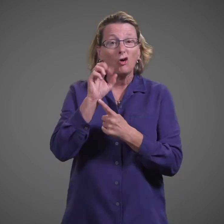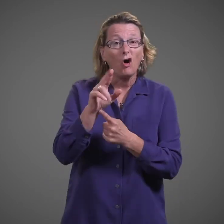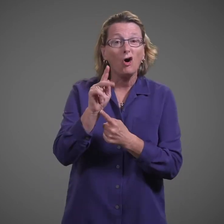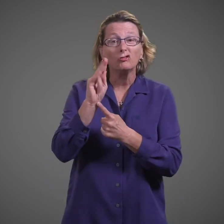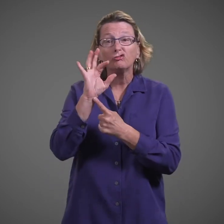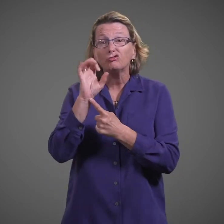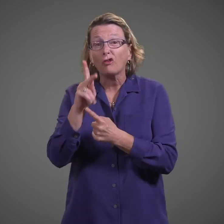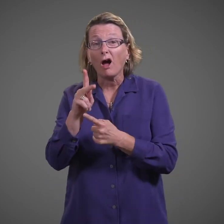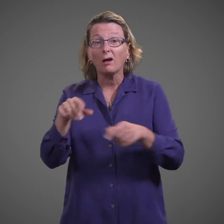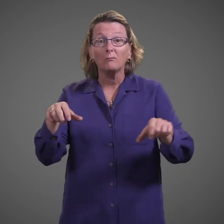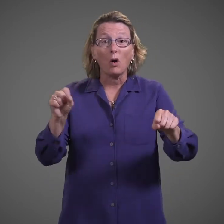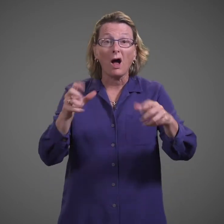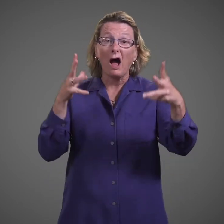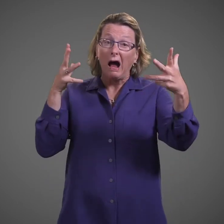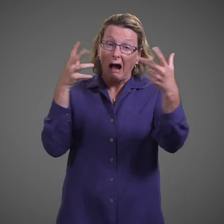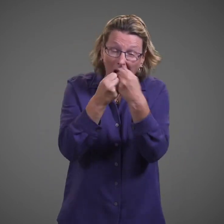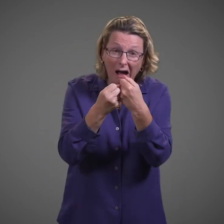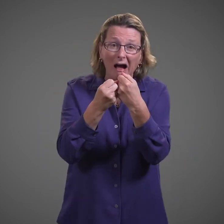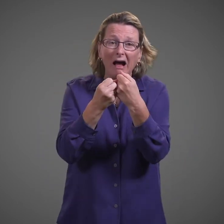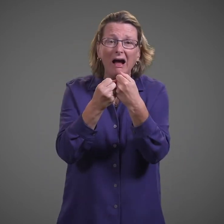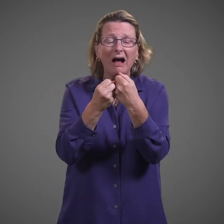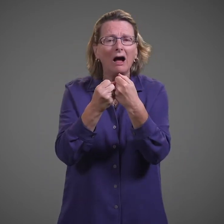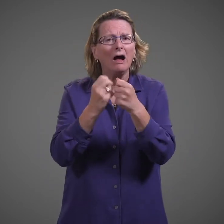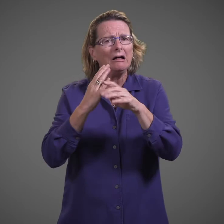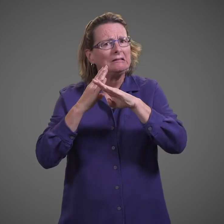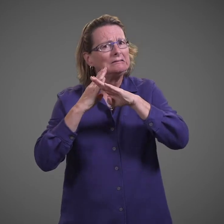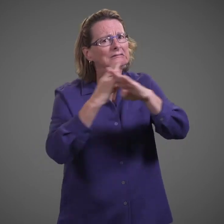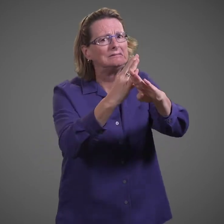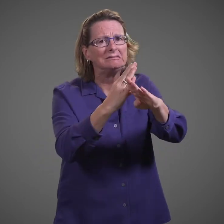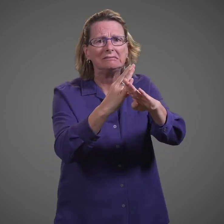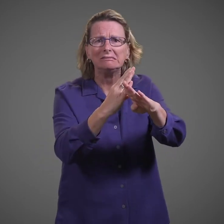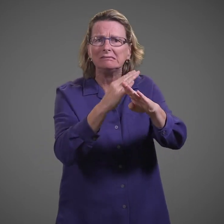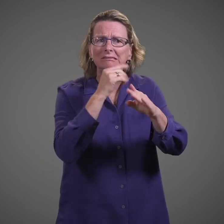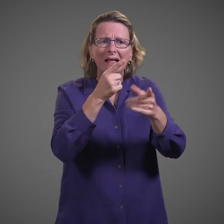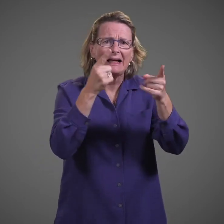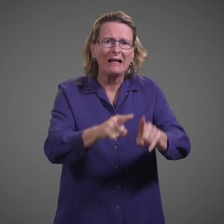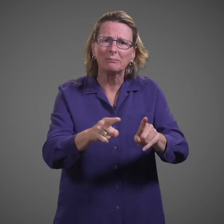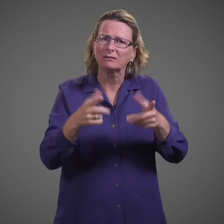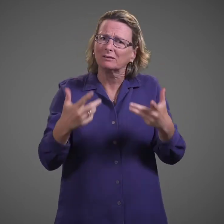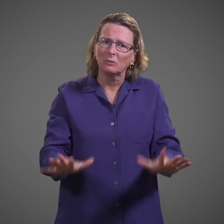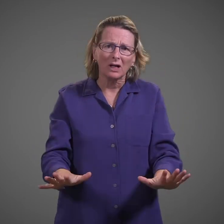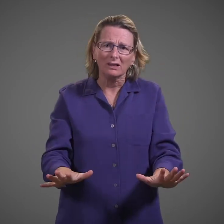PREVENTION You obviously do not want to be involved in a car, truck, or bicycle accident, so how to you avoid it?